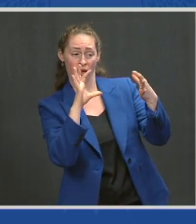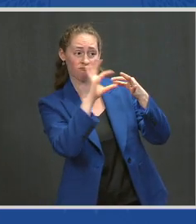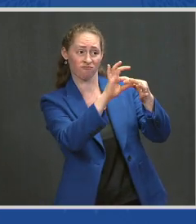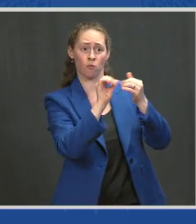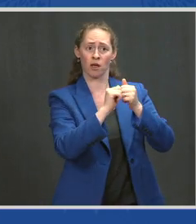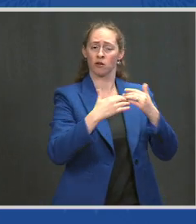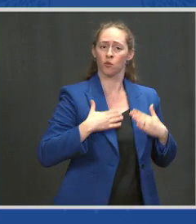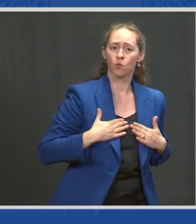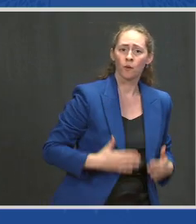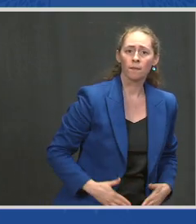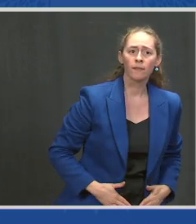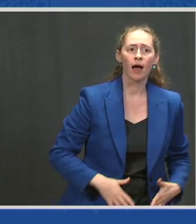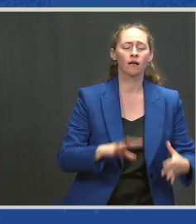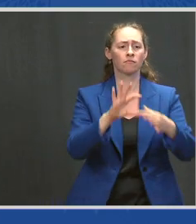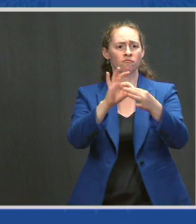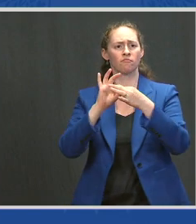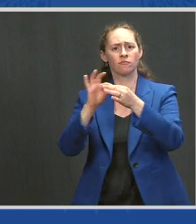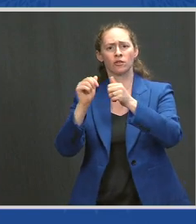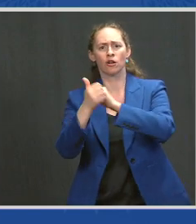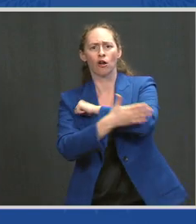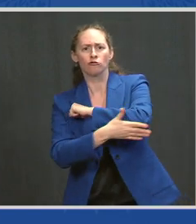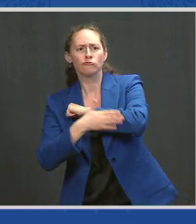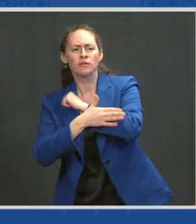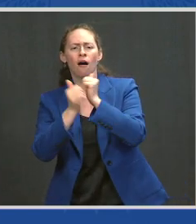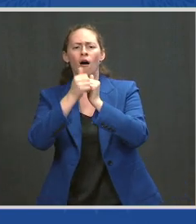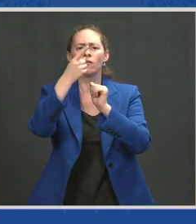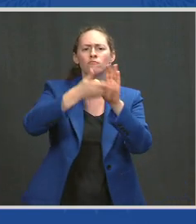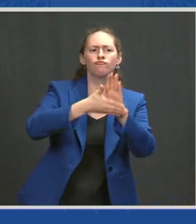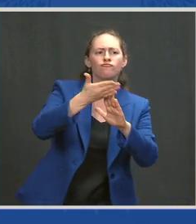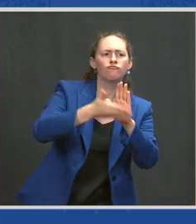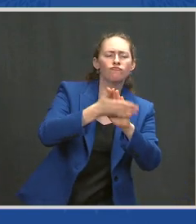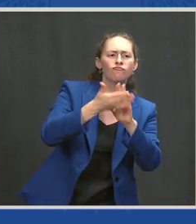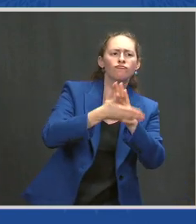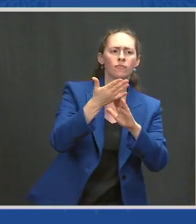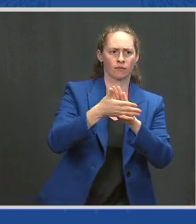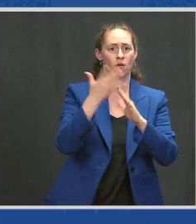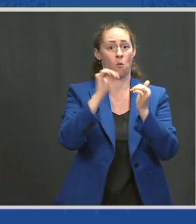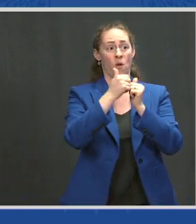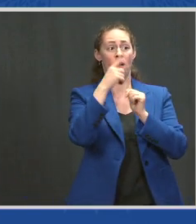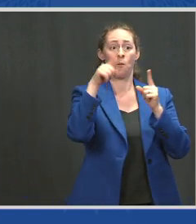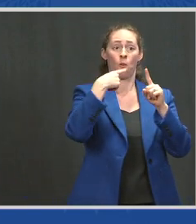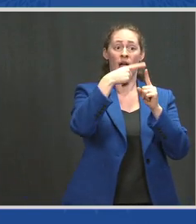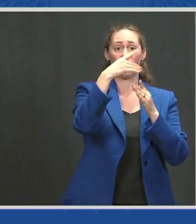And understand, when you run a country that does not abide by international norms,